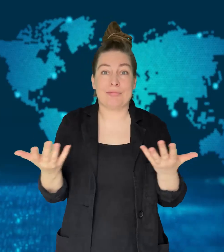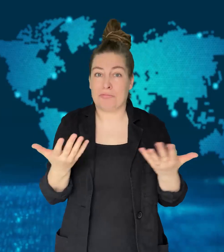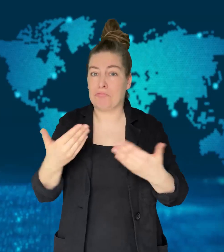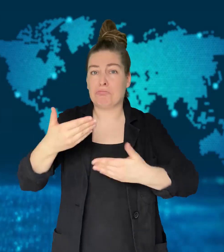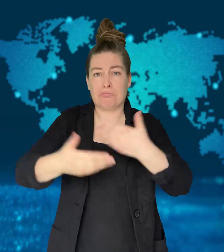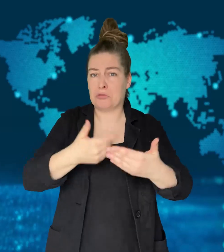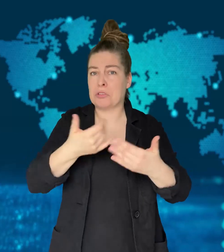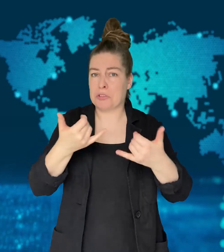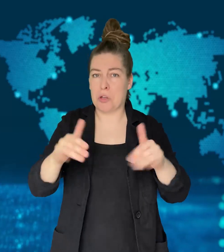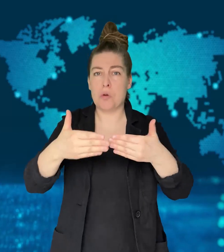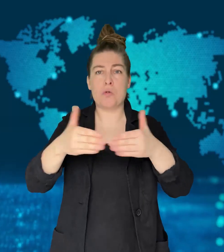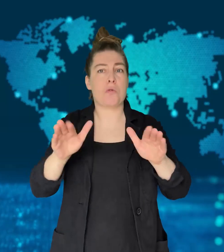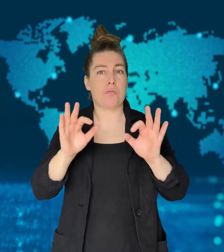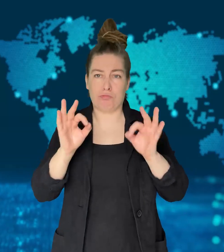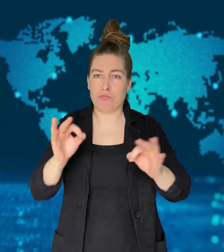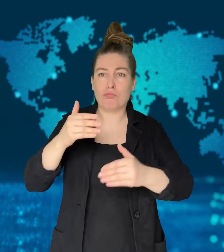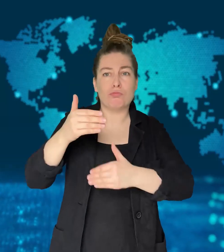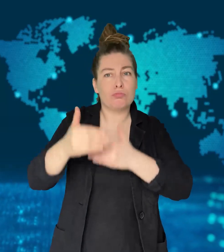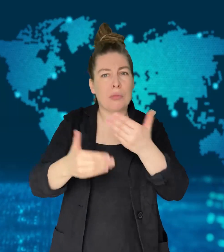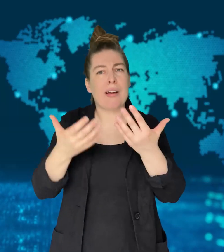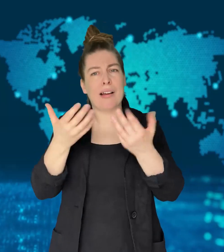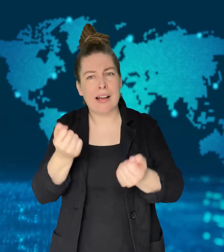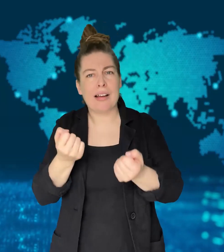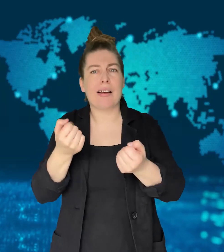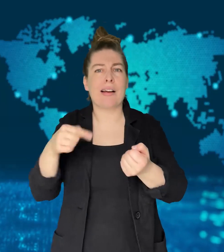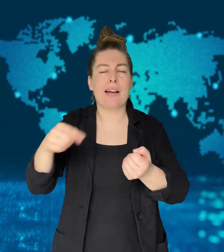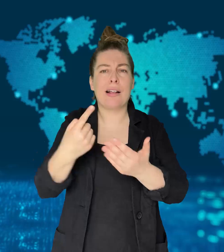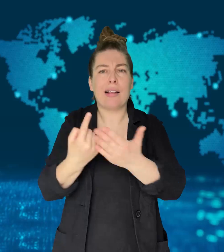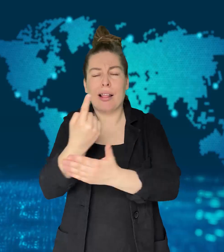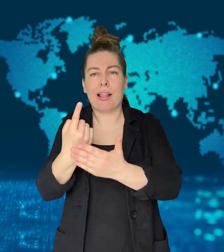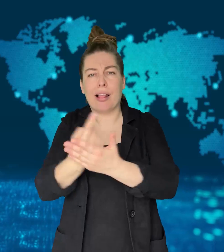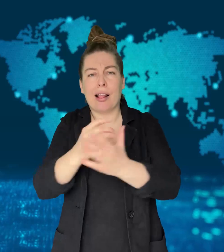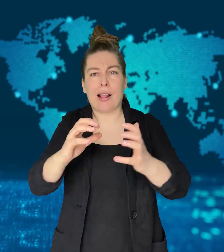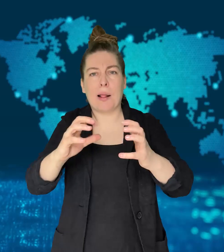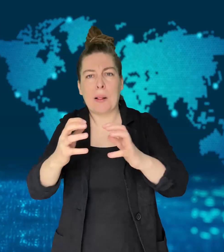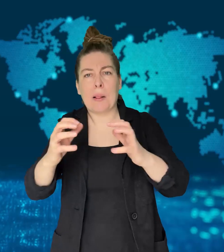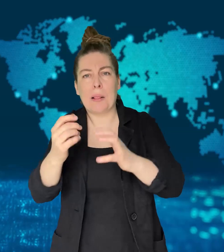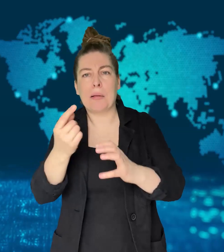Since over 1,300 flights were suspended